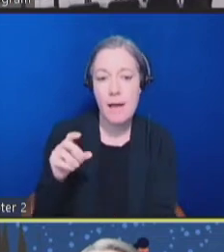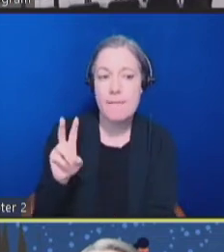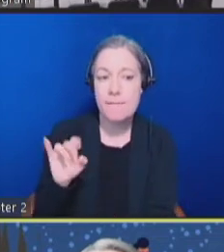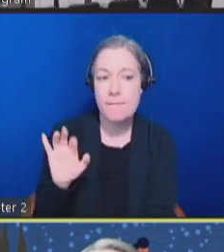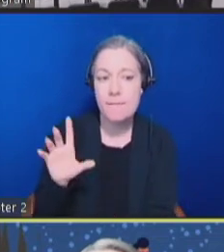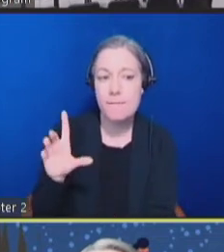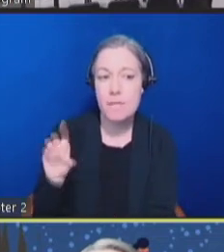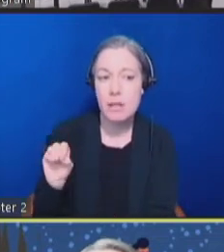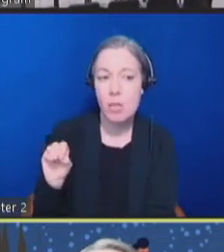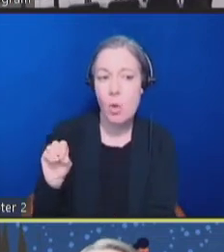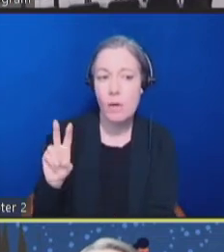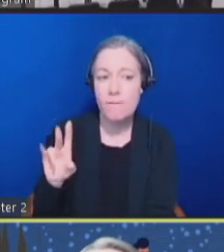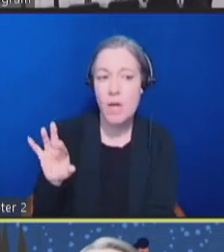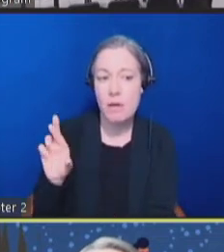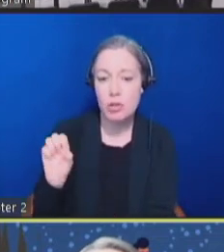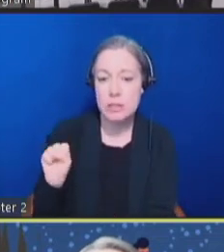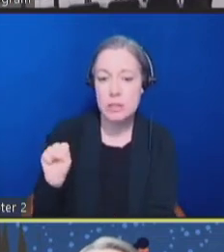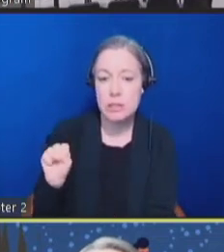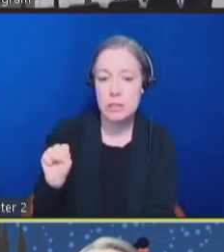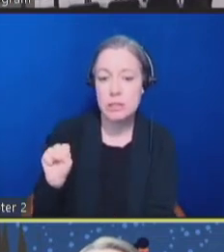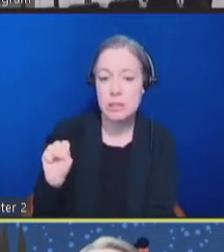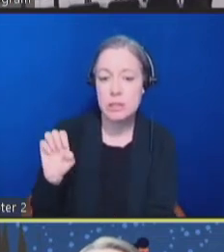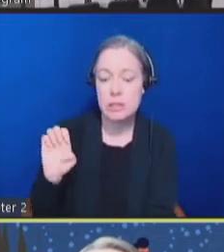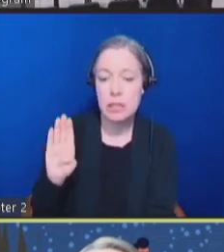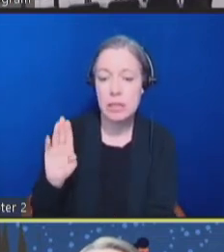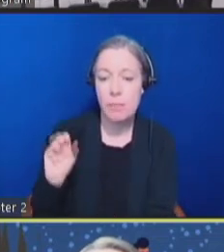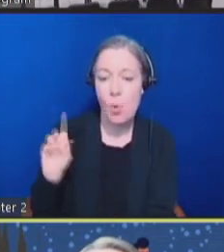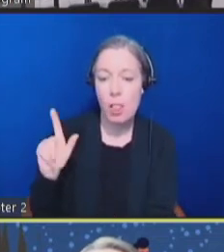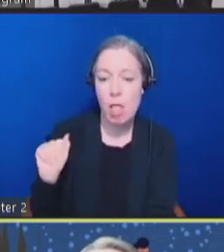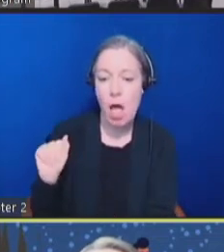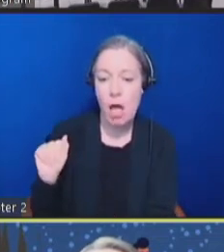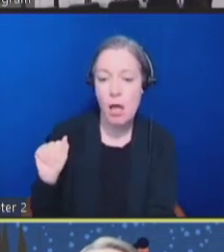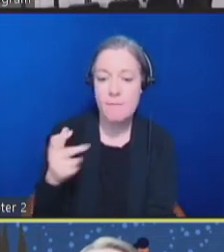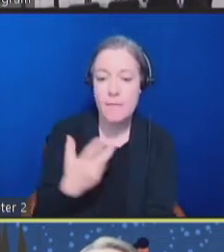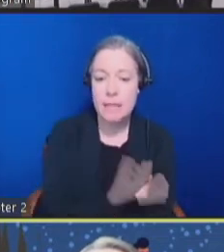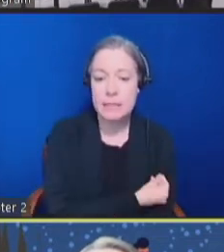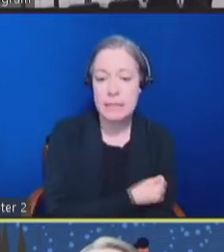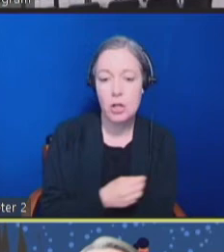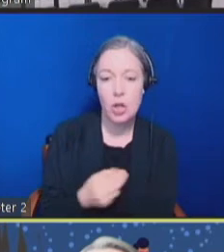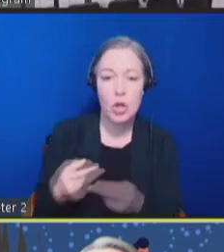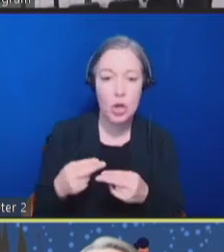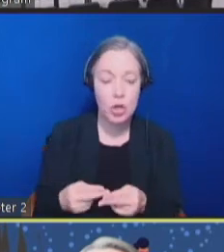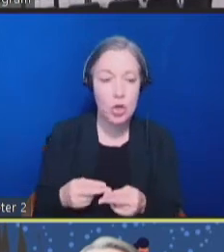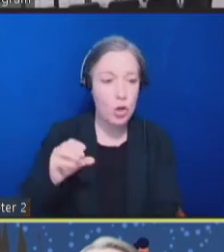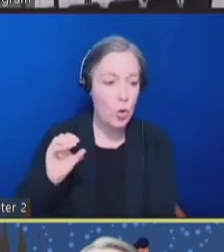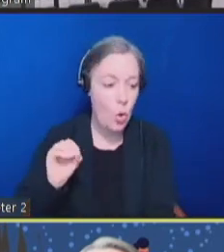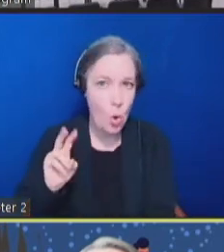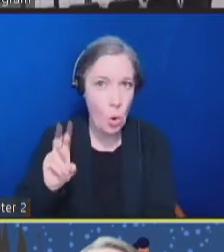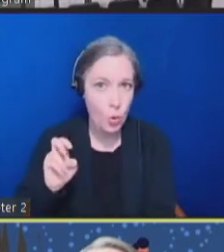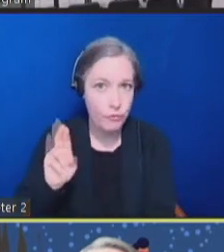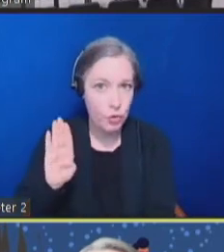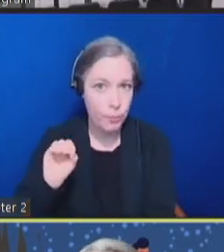vaccine. That's called ERVEBO. It received licensure by the FDA on December 19th, 2019.